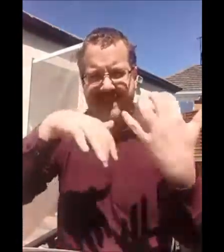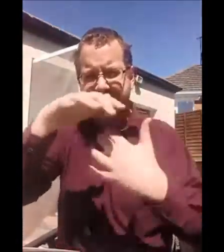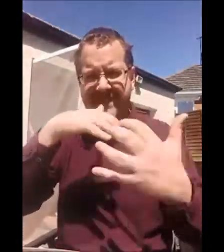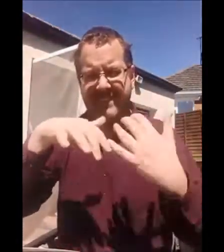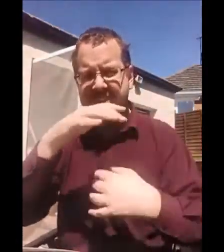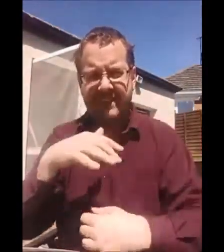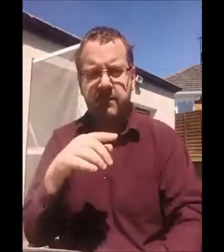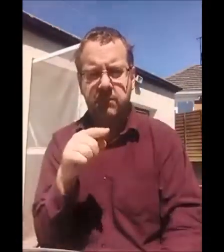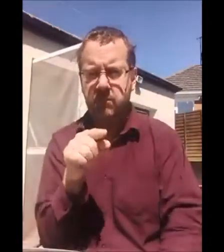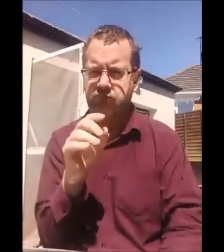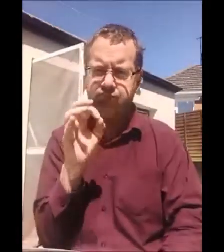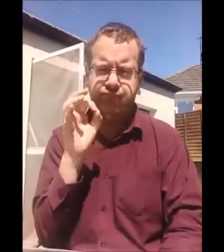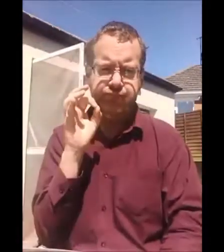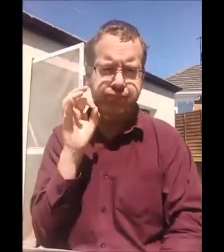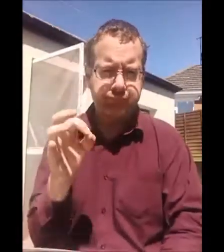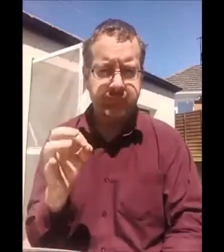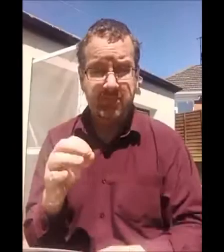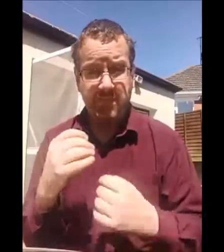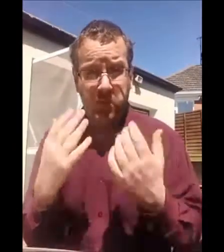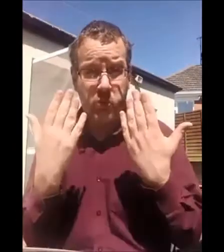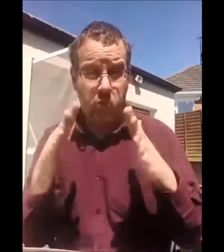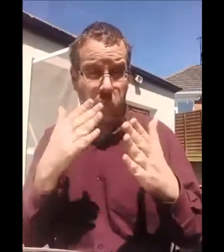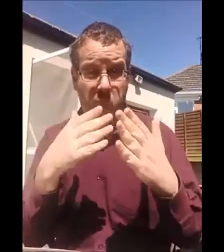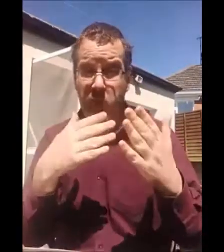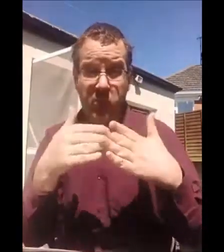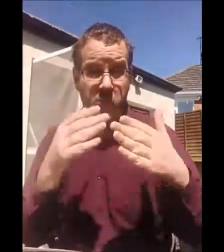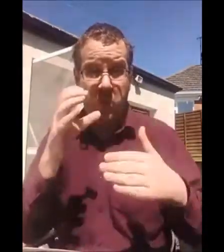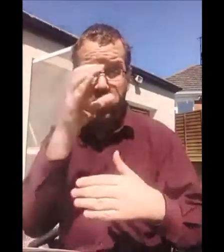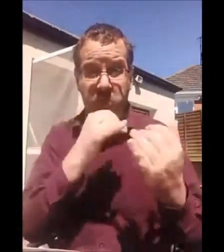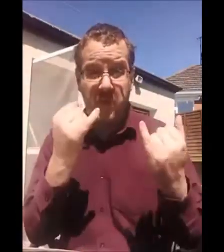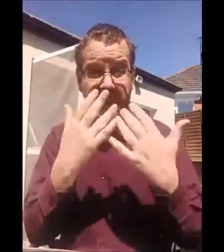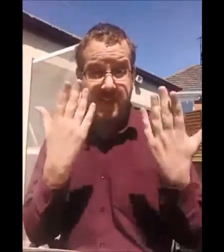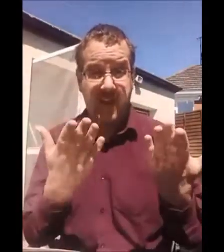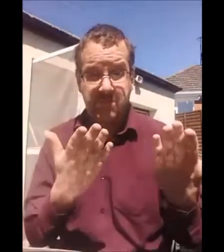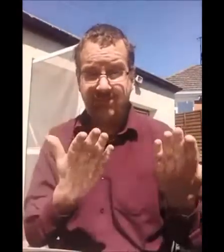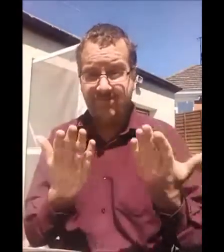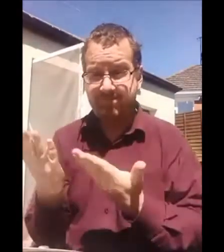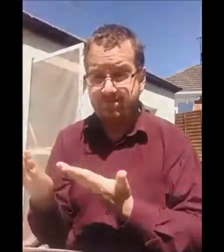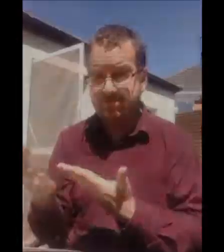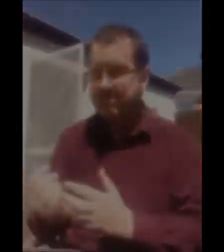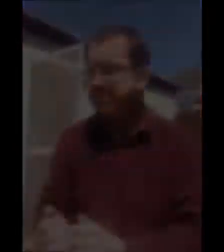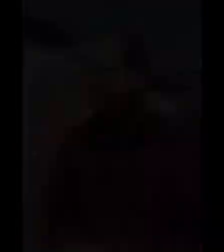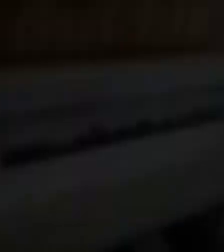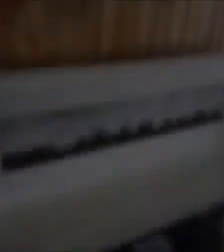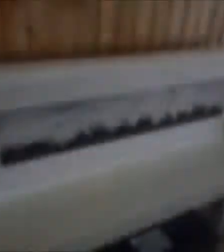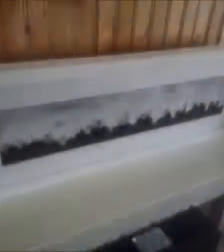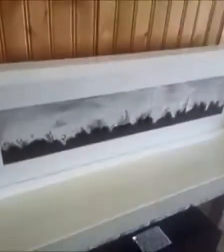and other kind of materials and things going on. Really it was a lovely piece. I'm gonna show you what it looks like now...